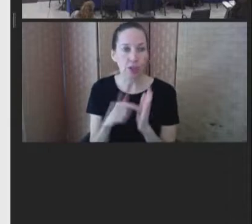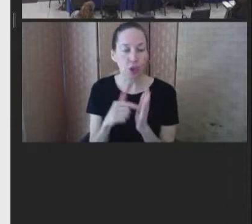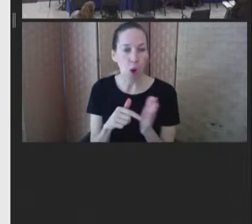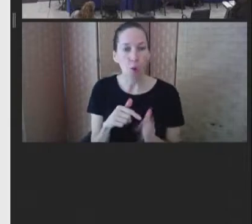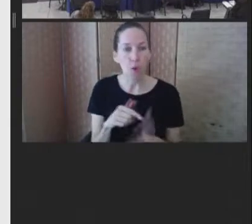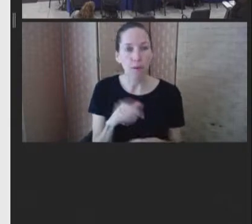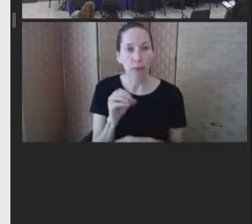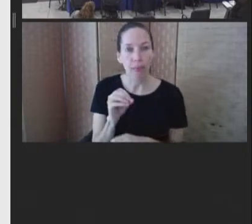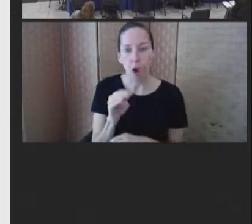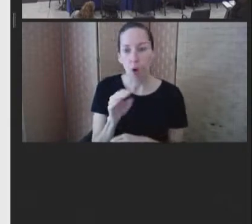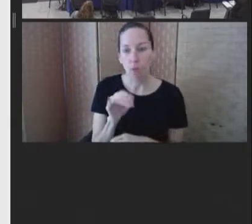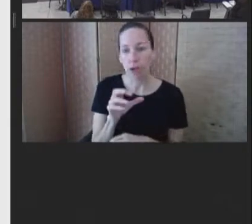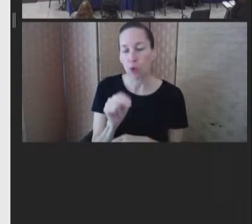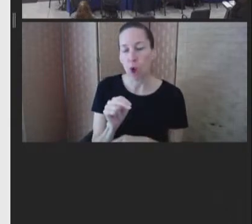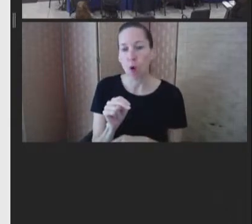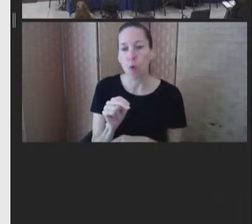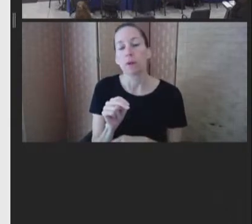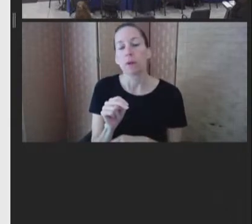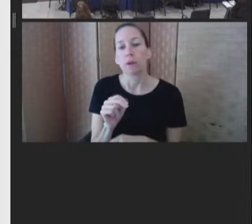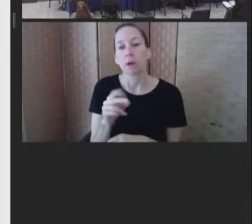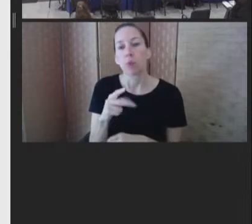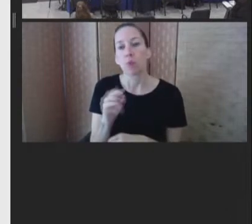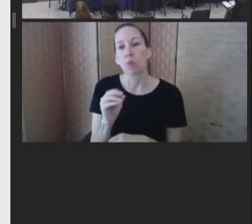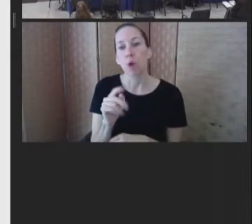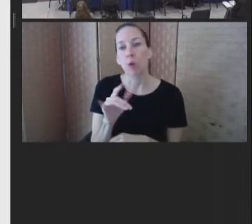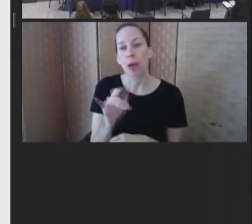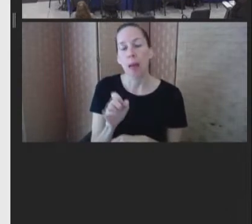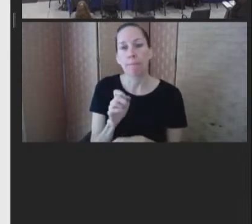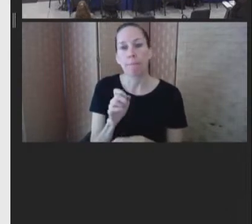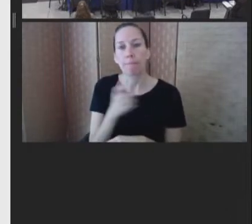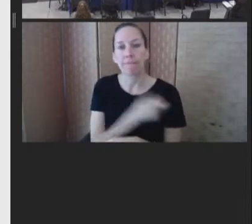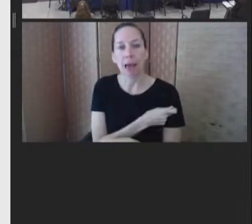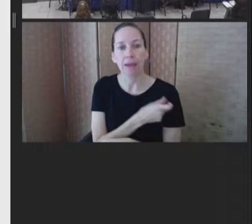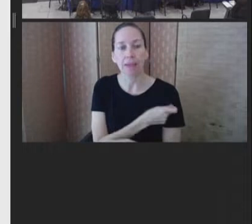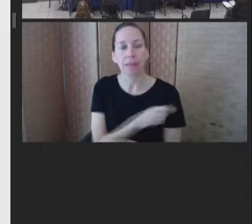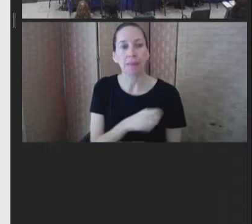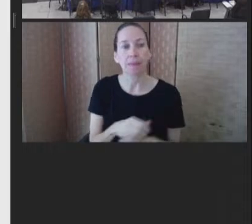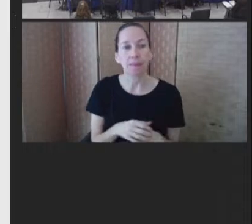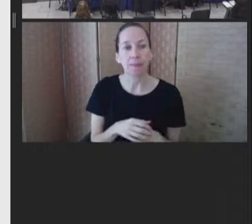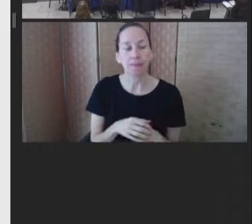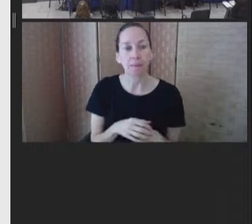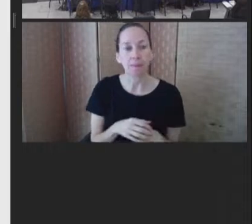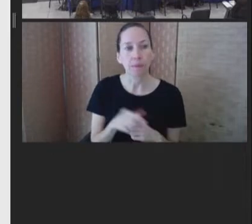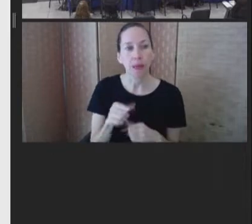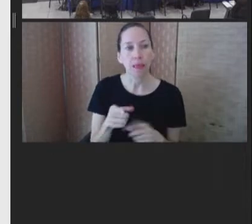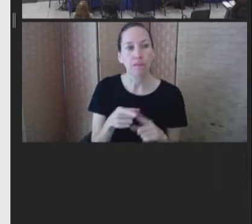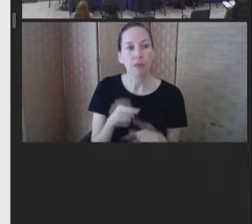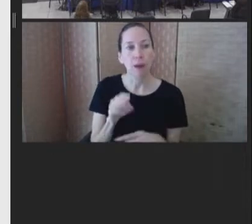prototype vaccine. Next. I want to show you the data from the Montefiore Lab. I want to emphasize